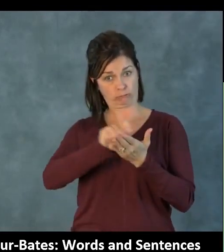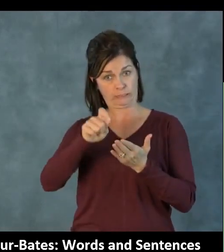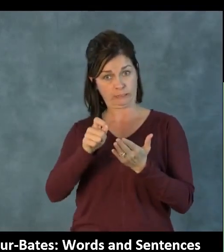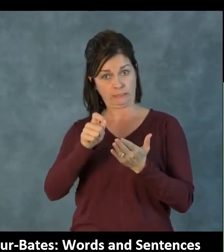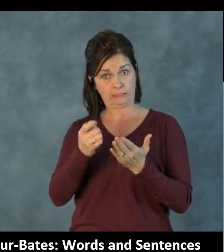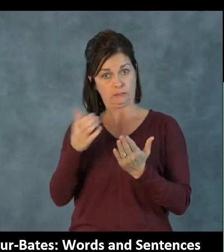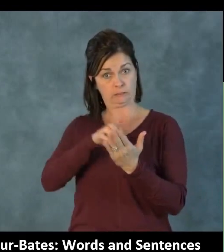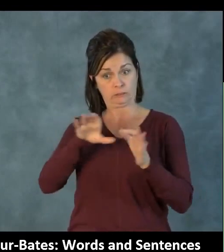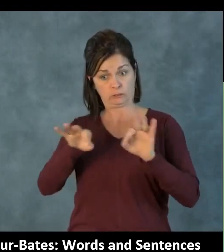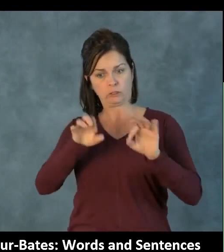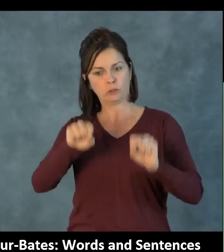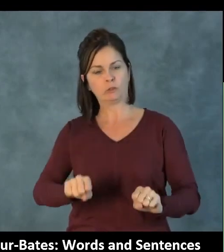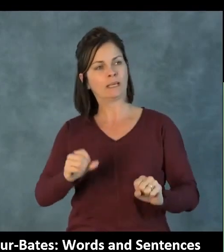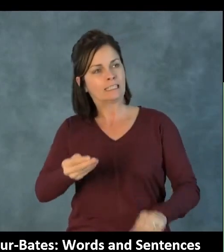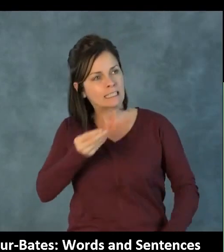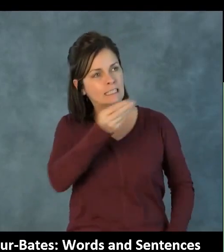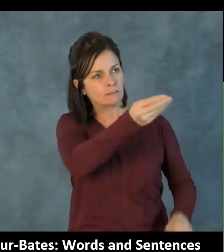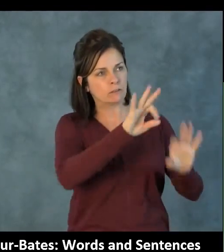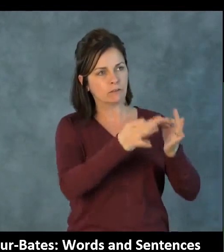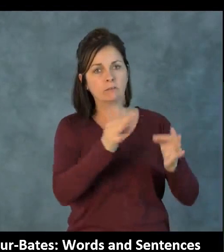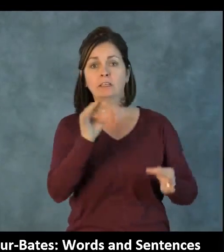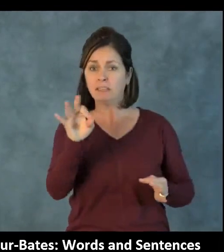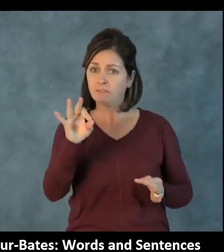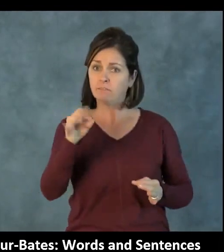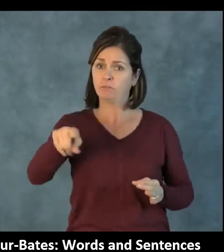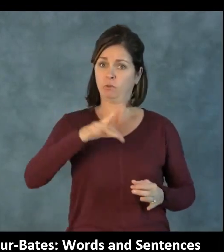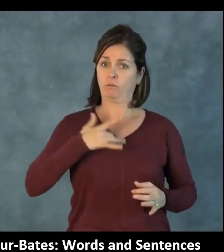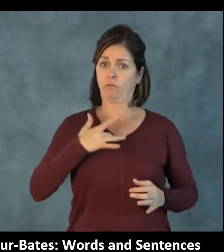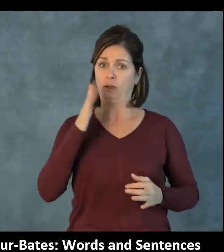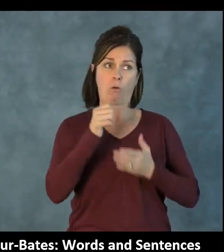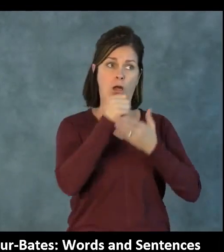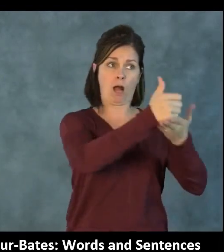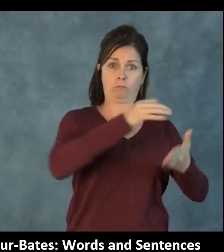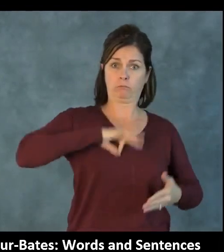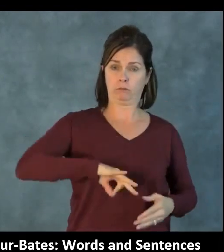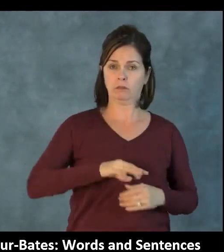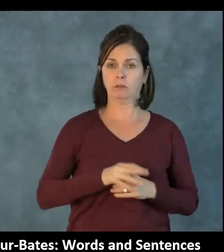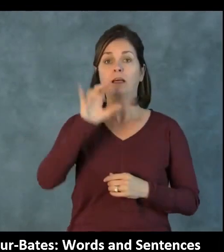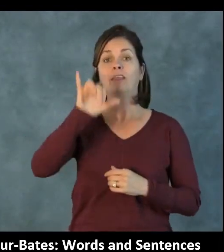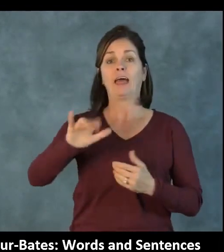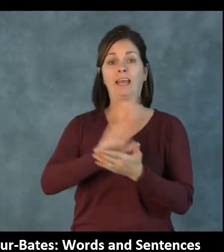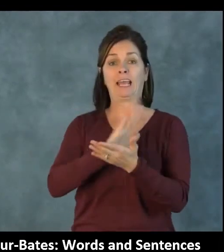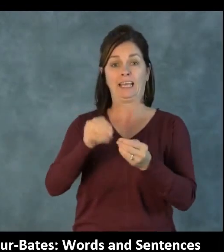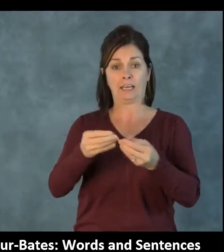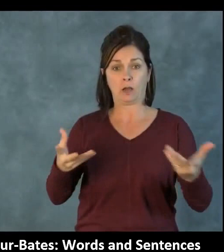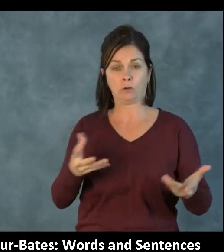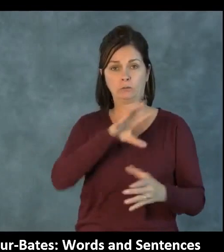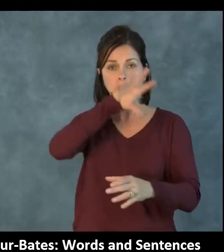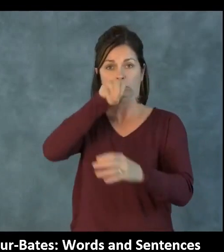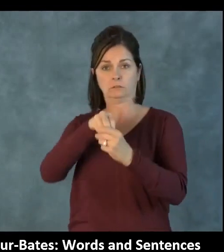if you feel it would be helpful. This handout of instructions is available